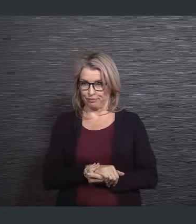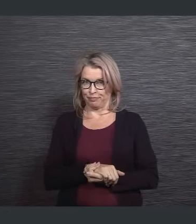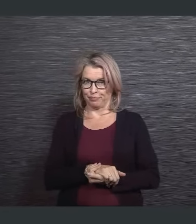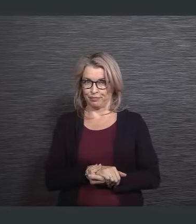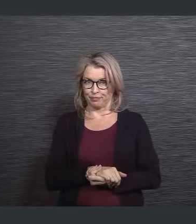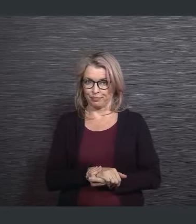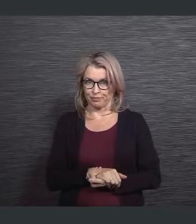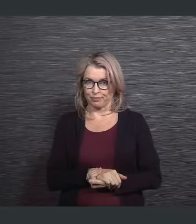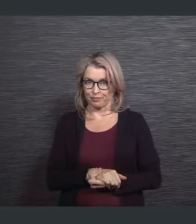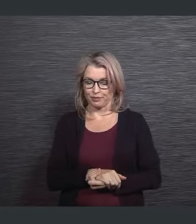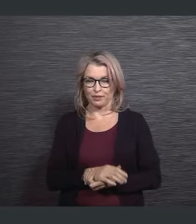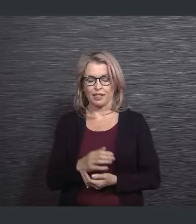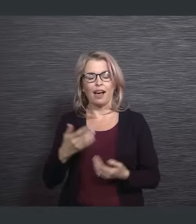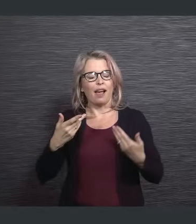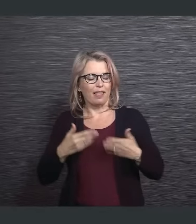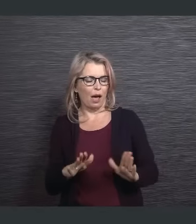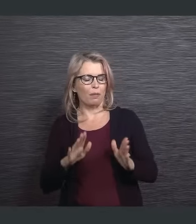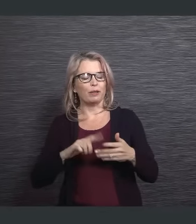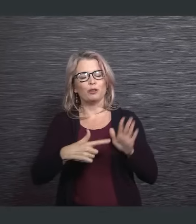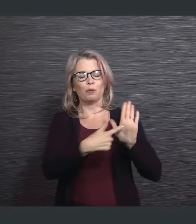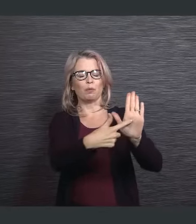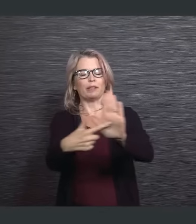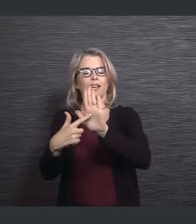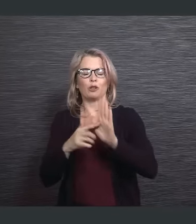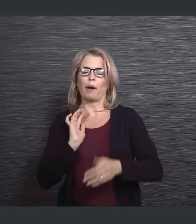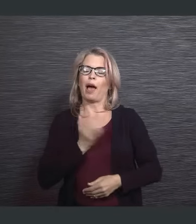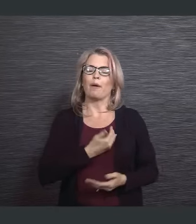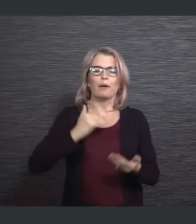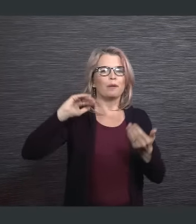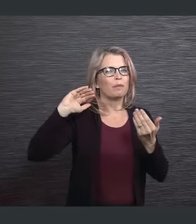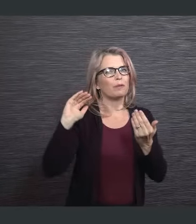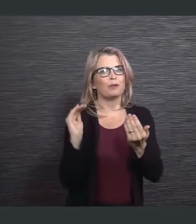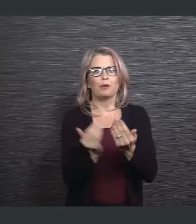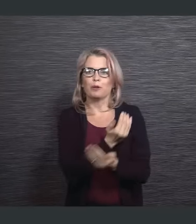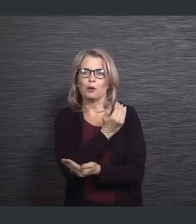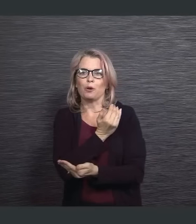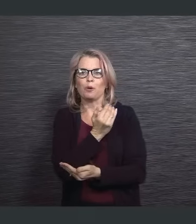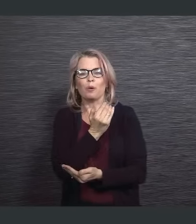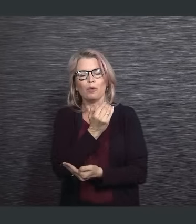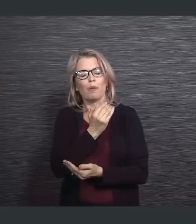Allow me to present you our new brand, gAFEELA.h